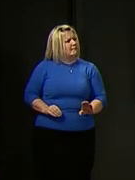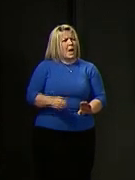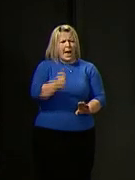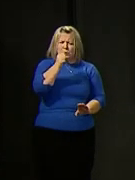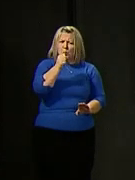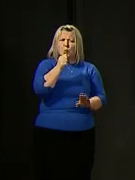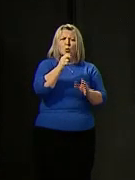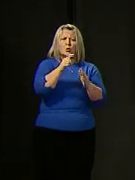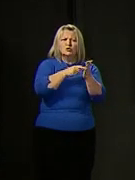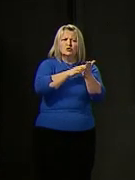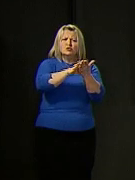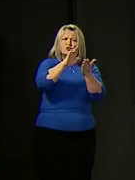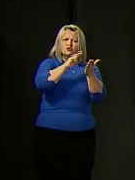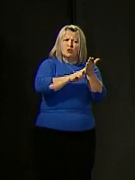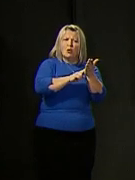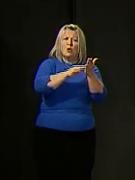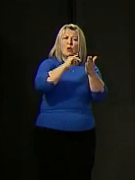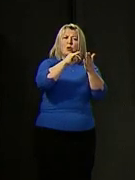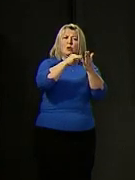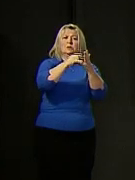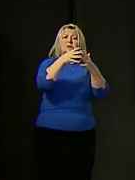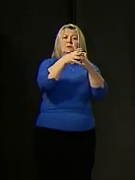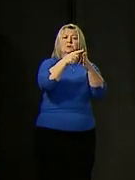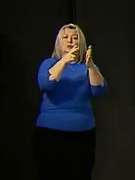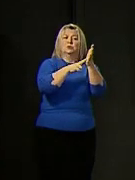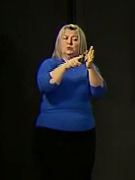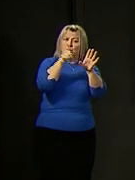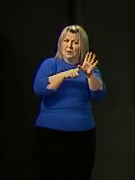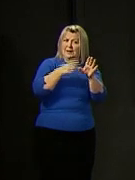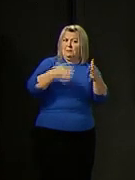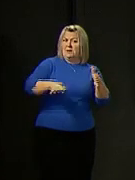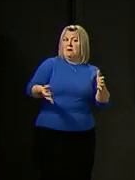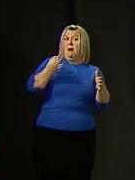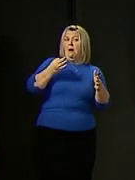considered and I just wondered and given these increases have already coming up